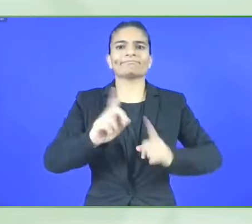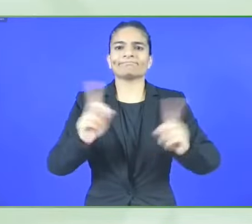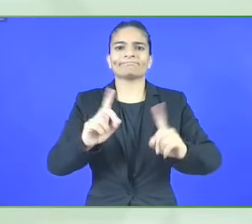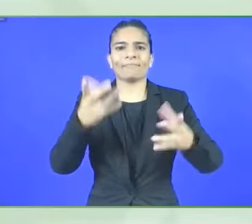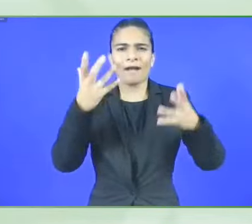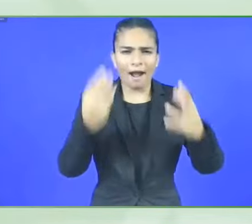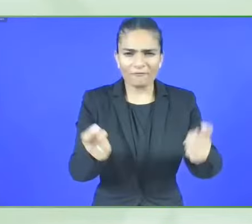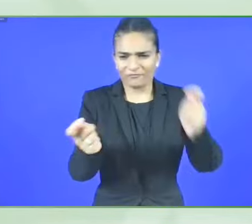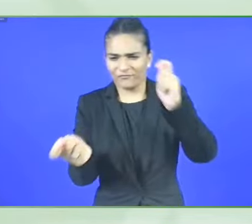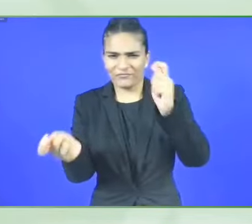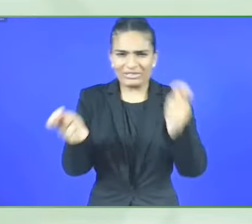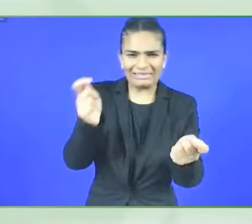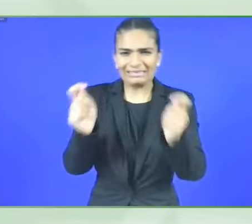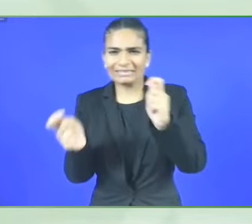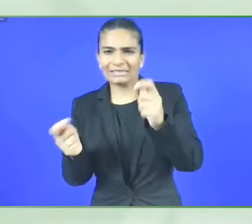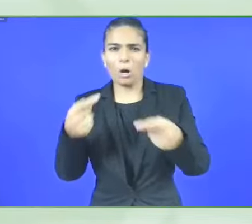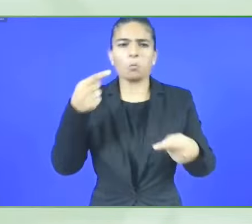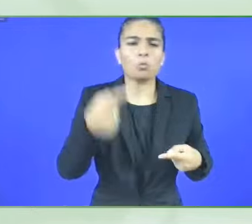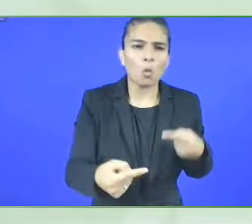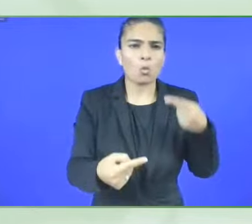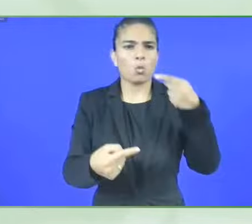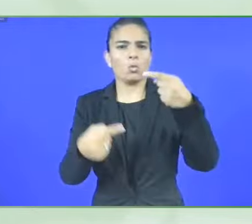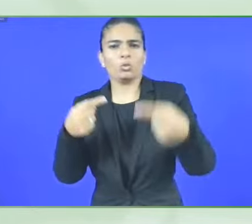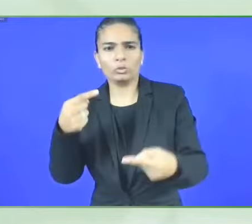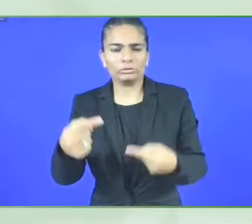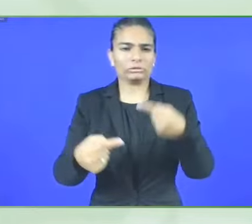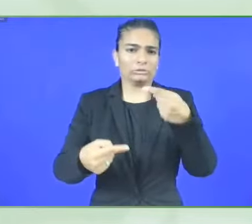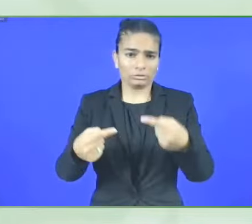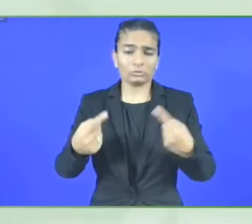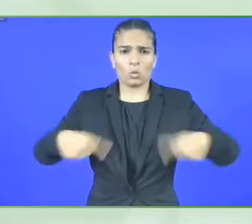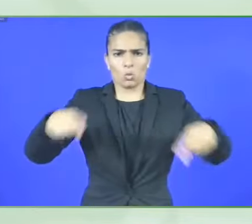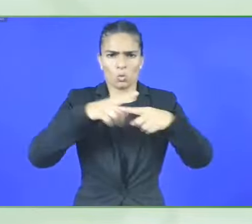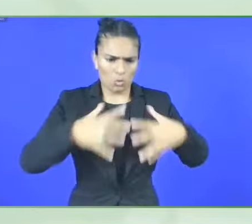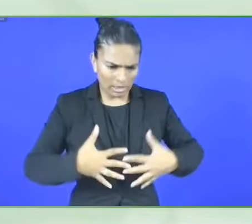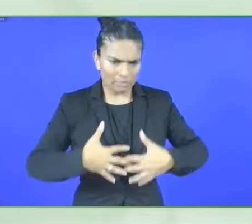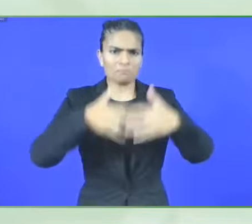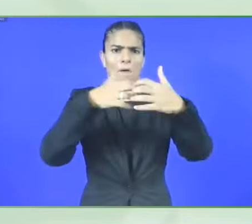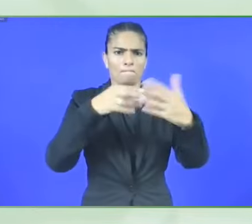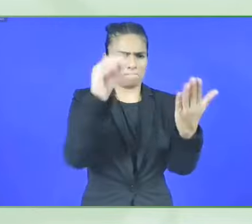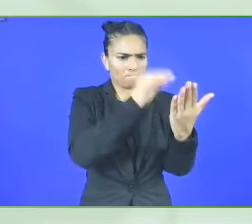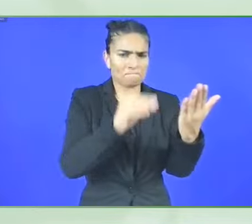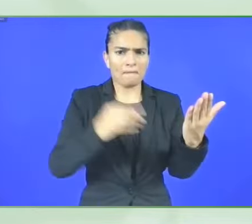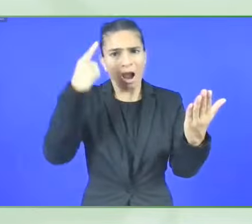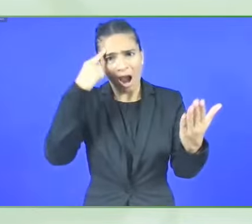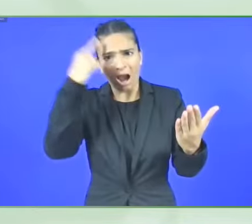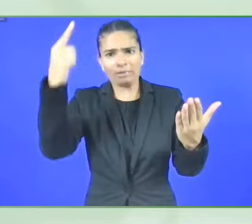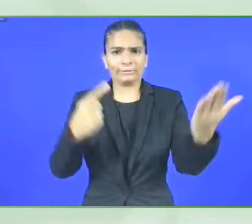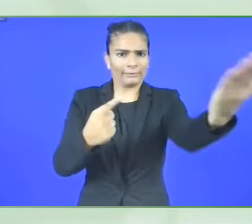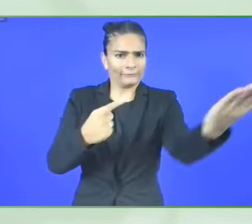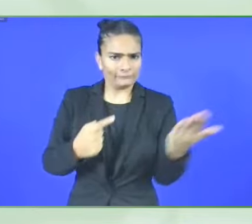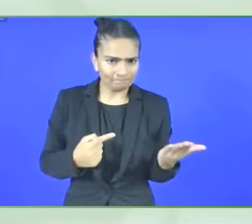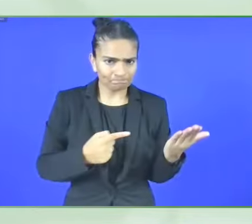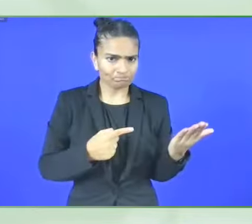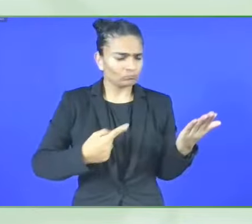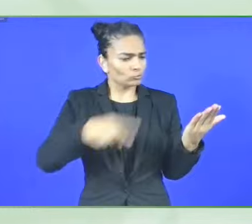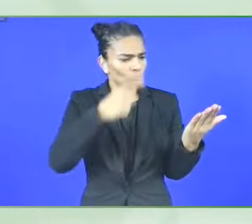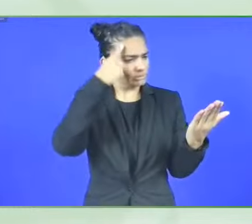and add on a solution around the whitening door, a belt ring or a lowered counter height,